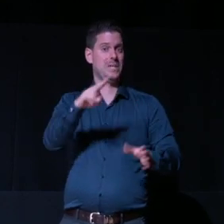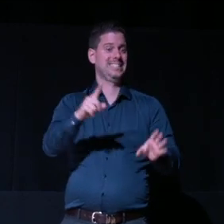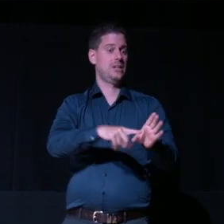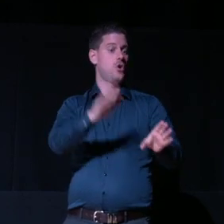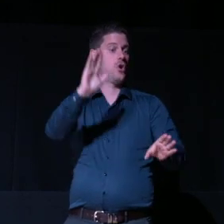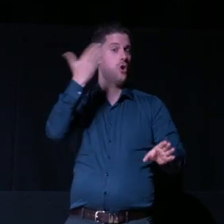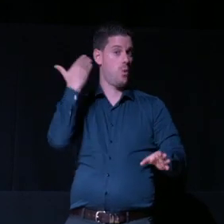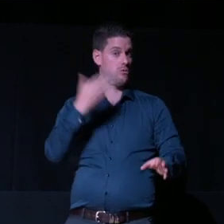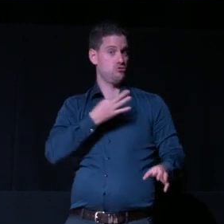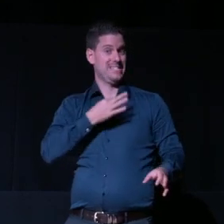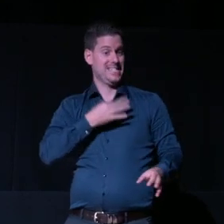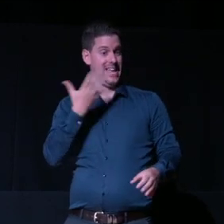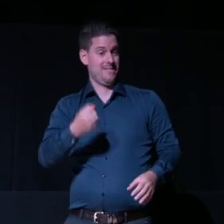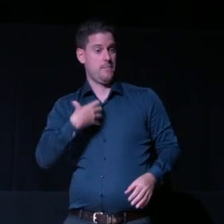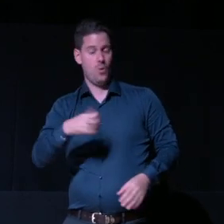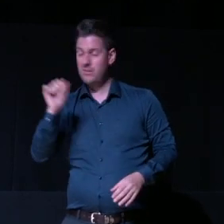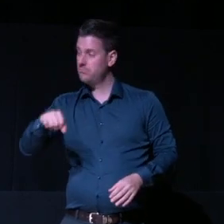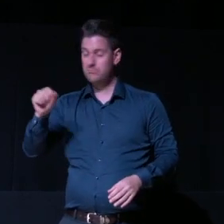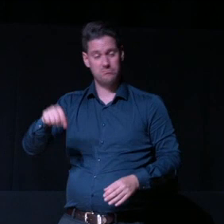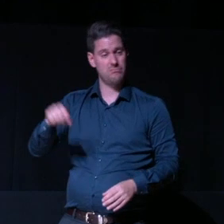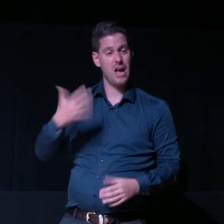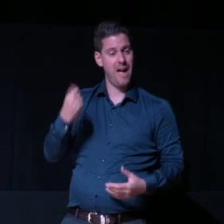Yeah I think so. And I think that what like.